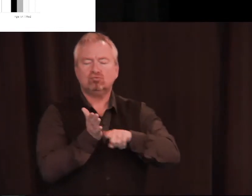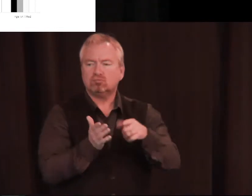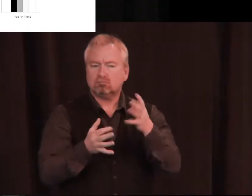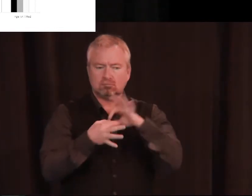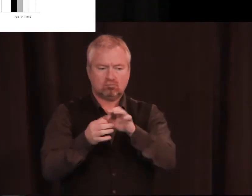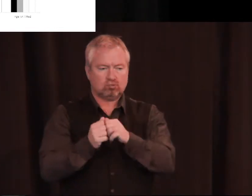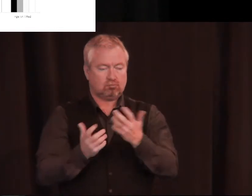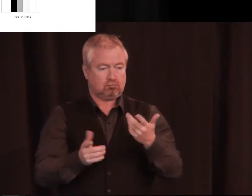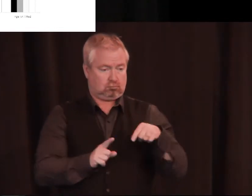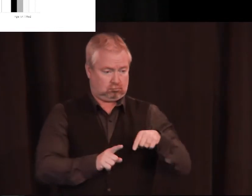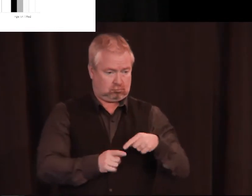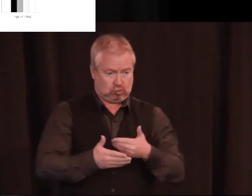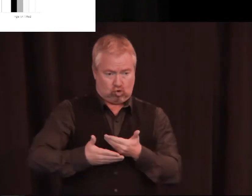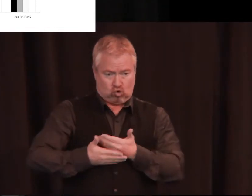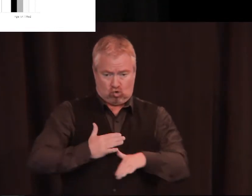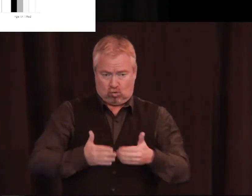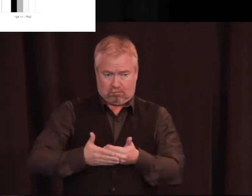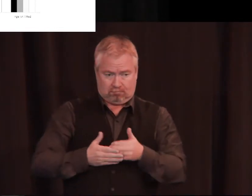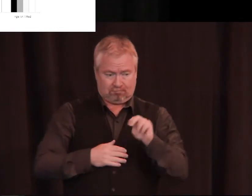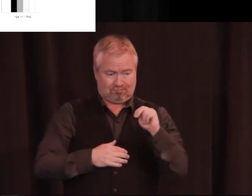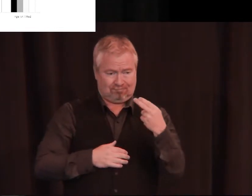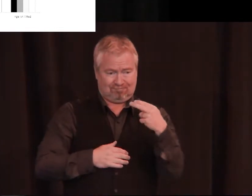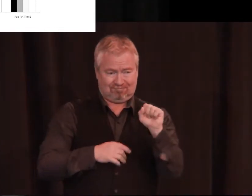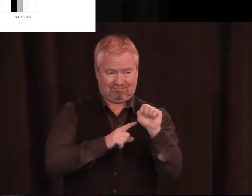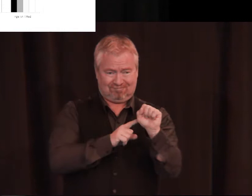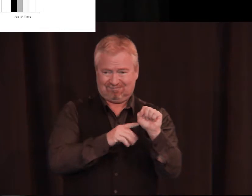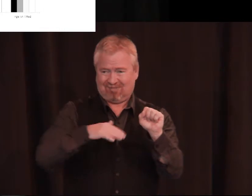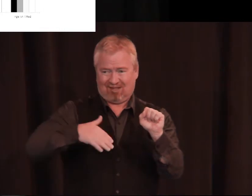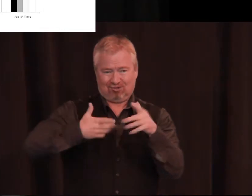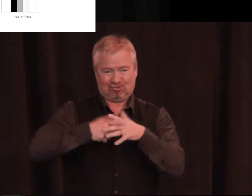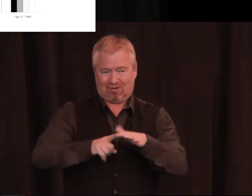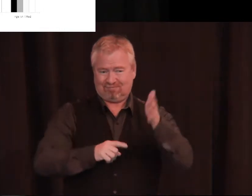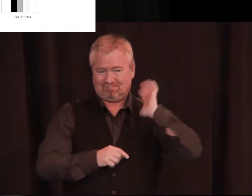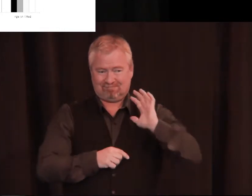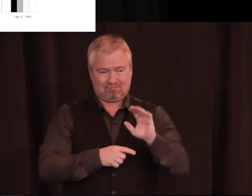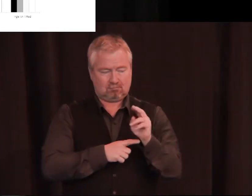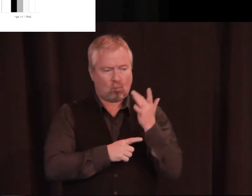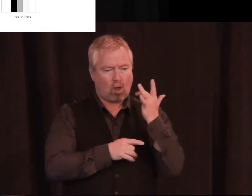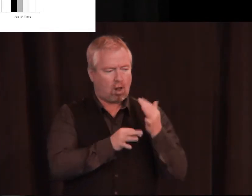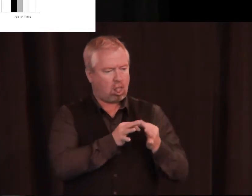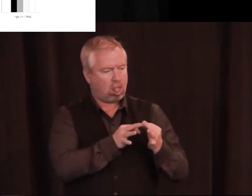the big factor that affected follow-up or delays in follow-up was the degree of hearing loss.